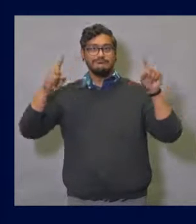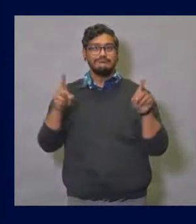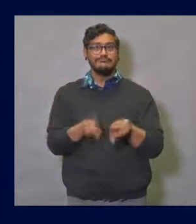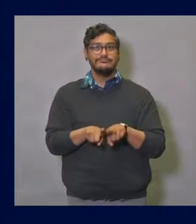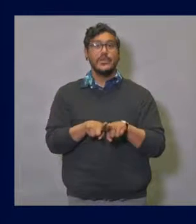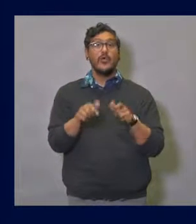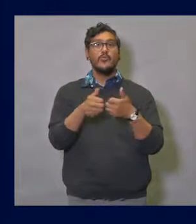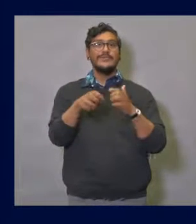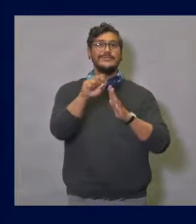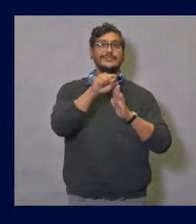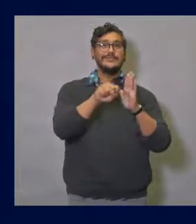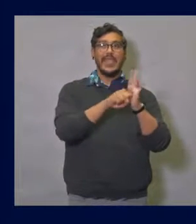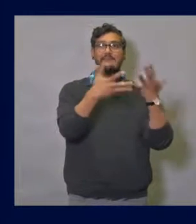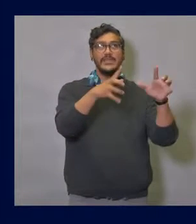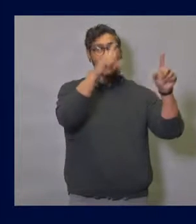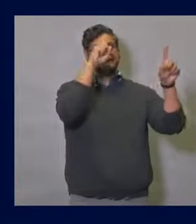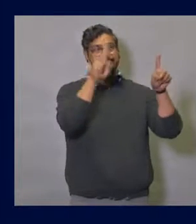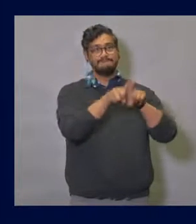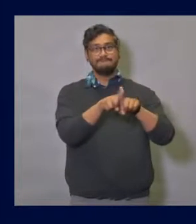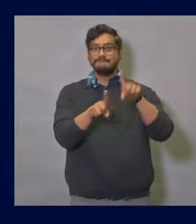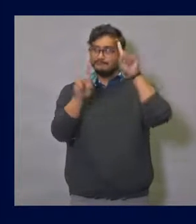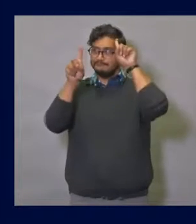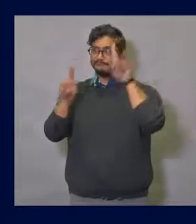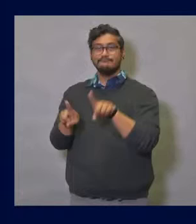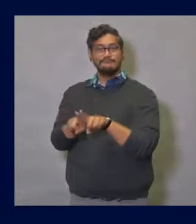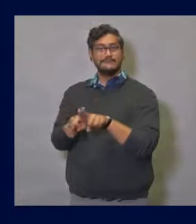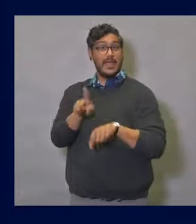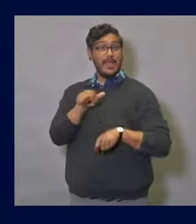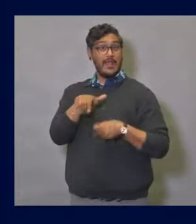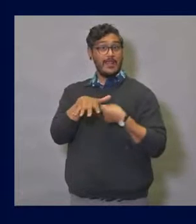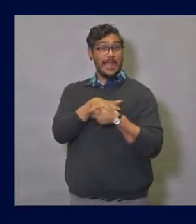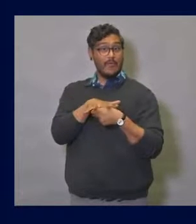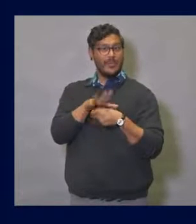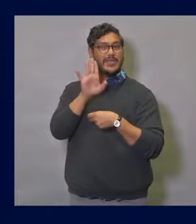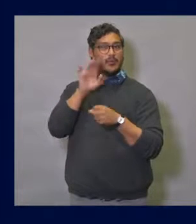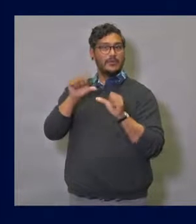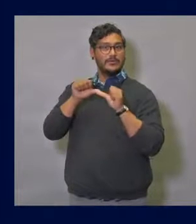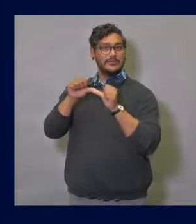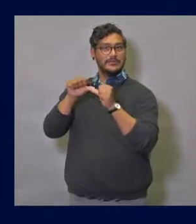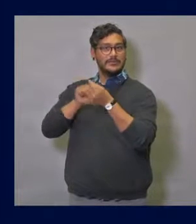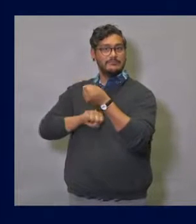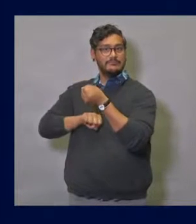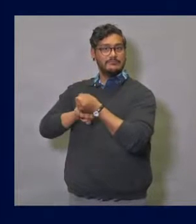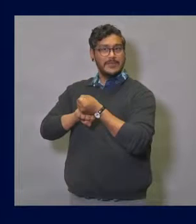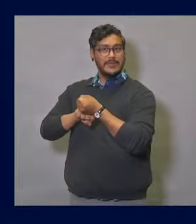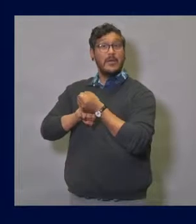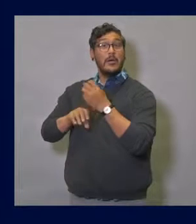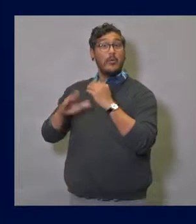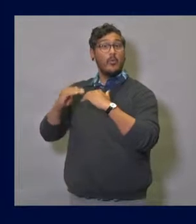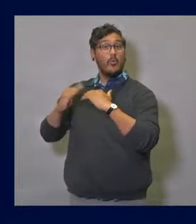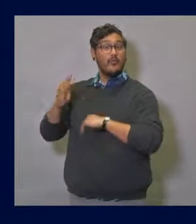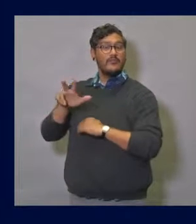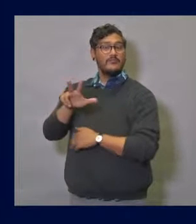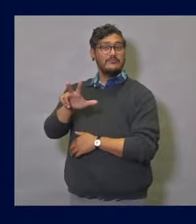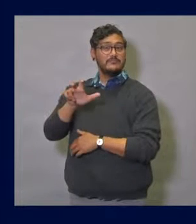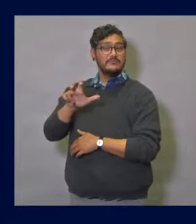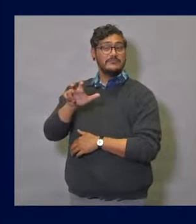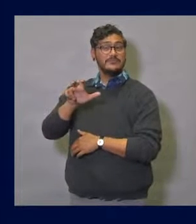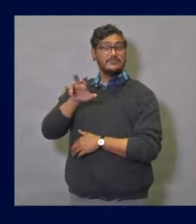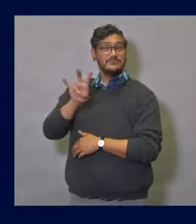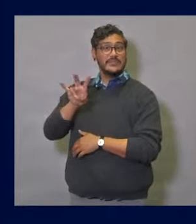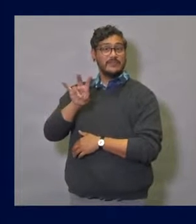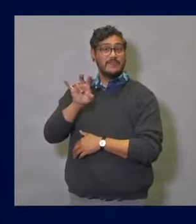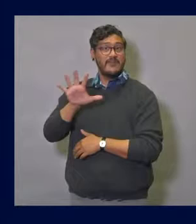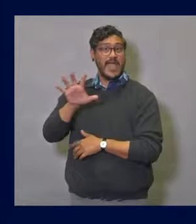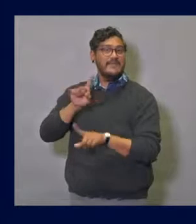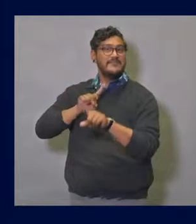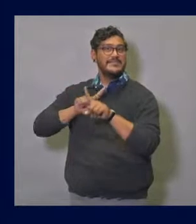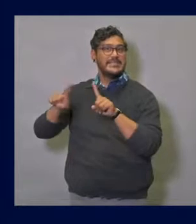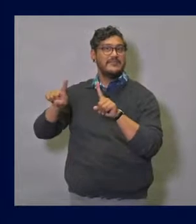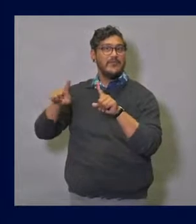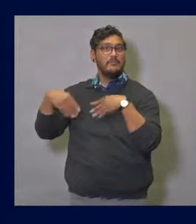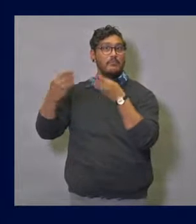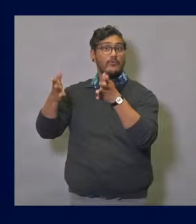VACUNAR A TODOS Y NOS COMPLACE